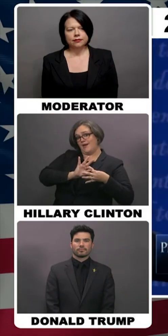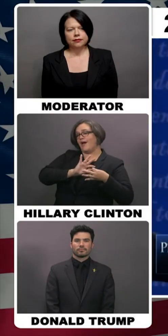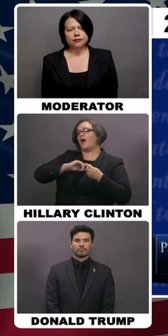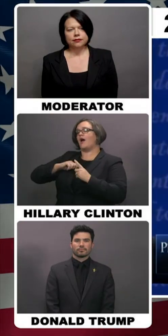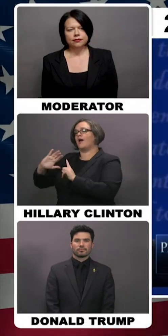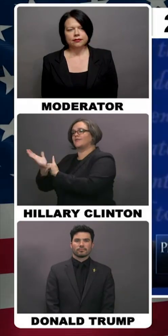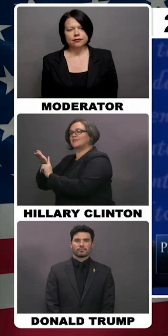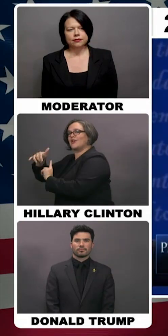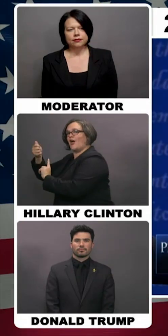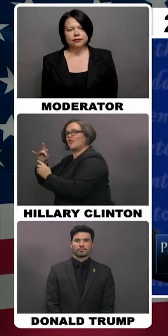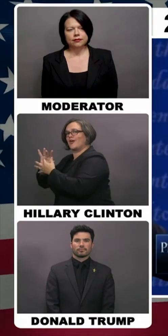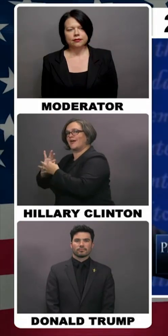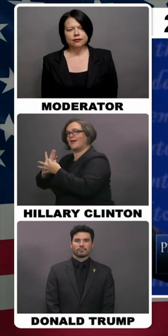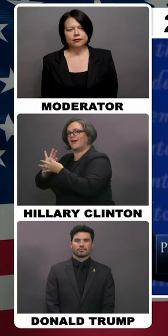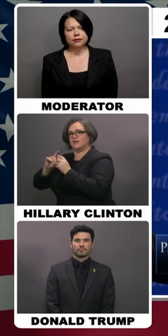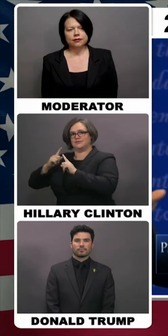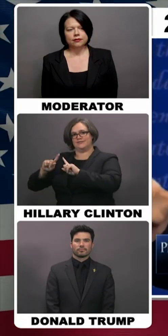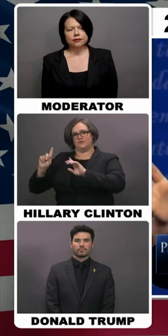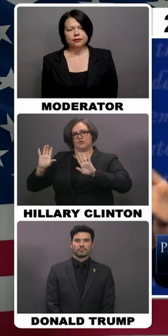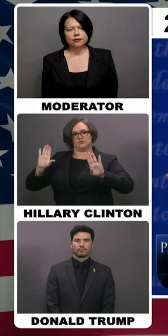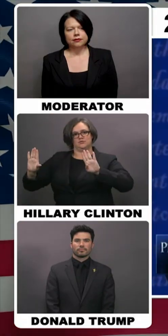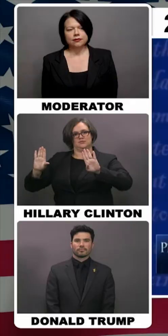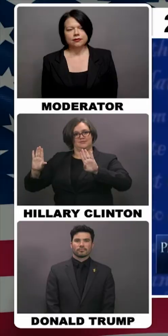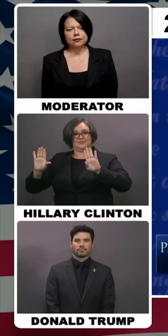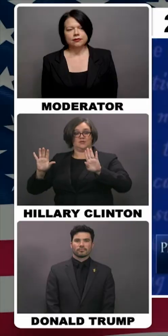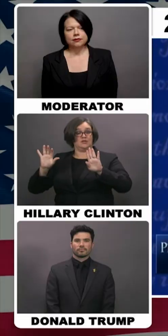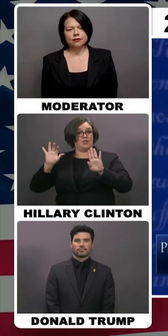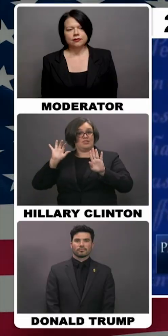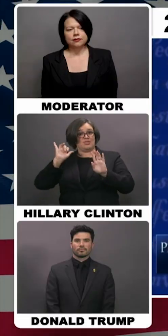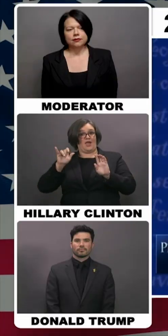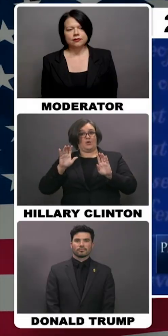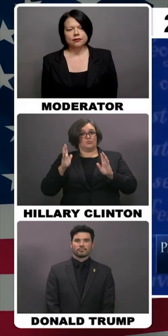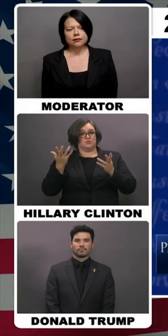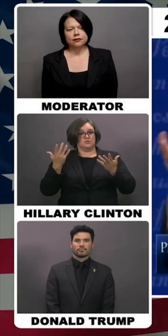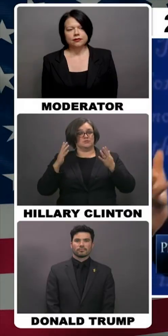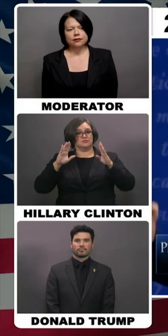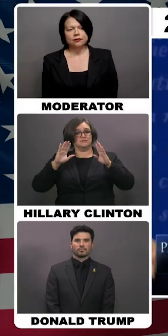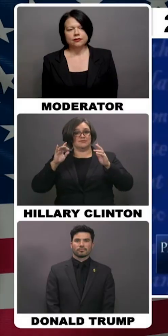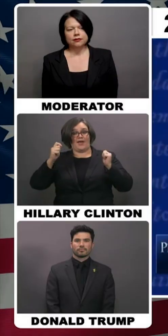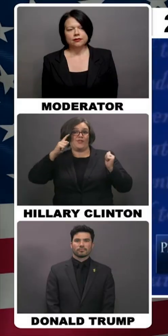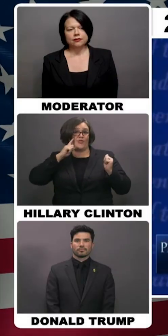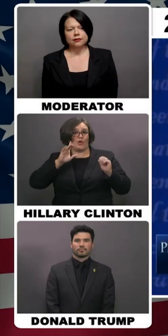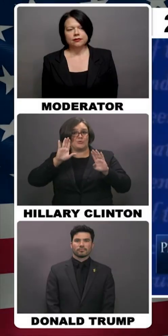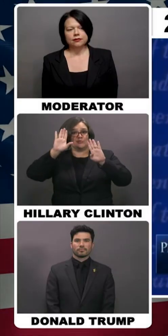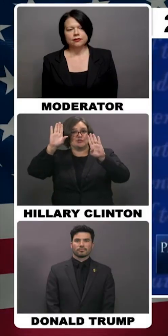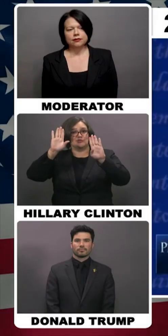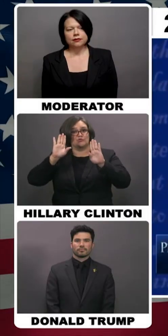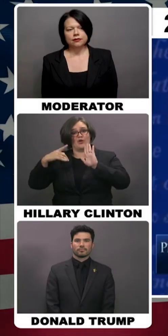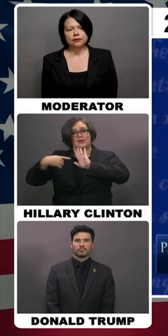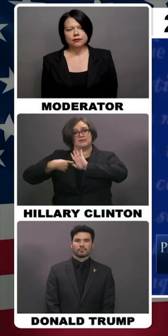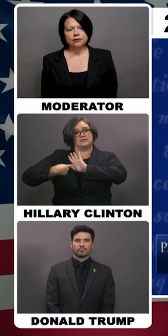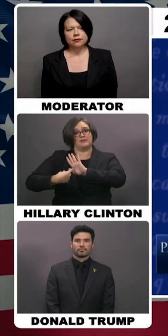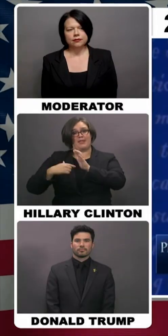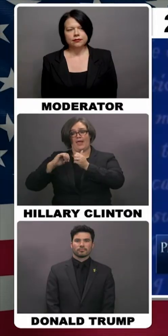He used other arguments that, uh, was a great, uh, uh, I thought a great, uh, display of presidential leadership.